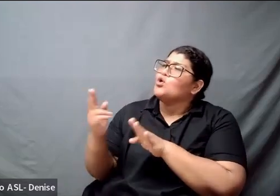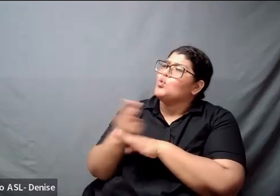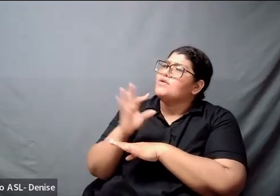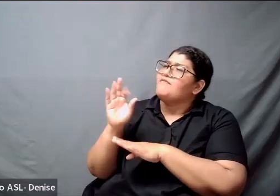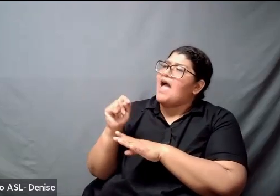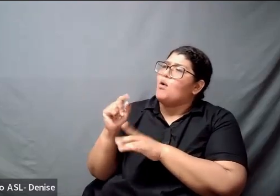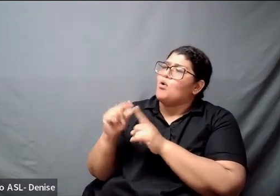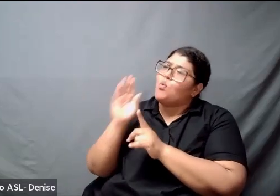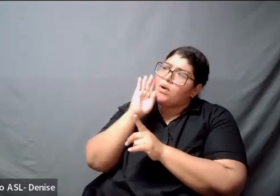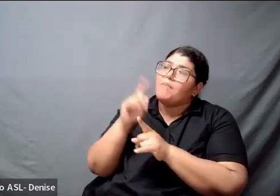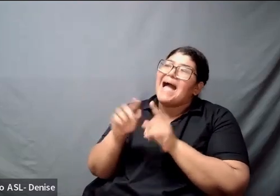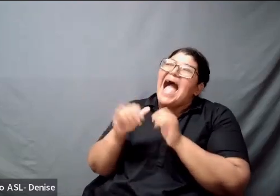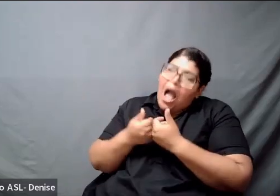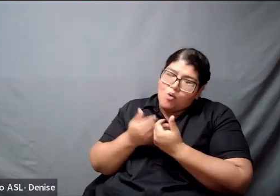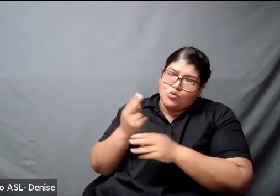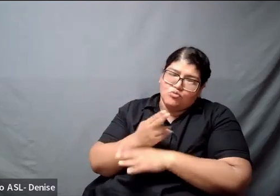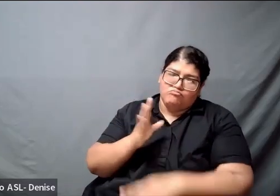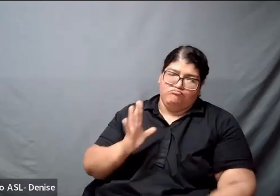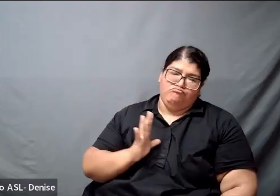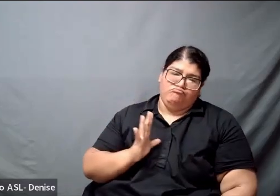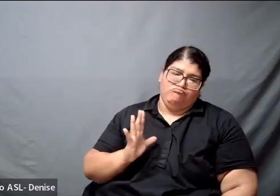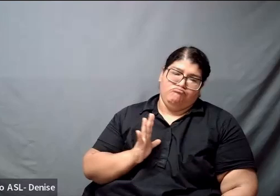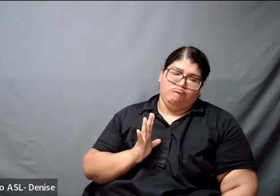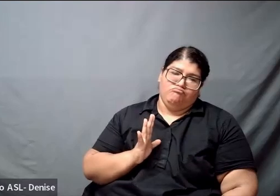But it was a key. It was a clue to, Hey, people are going to read this funny.